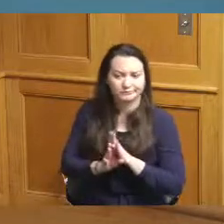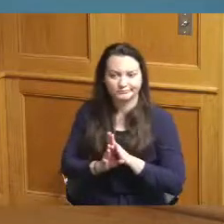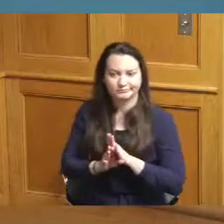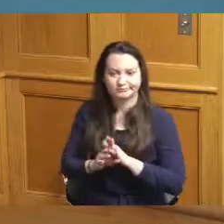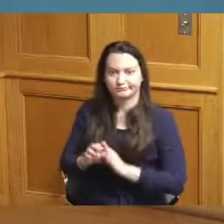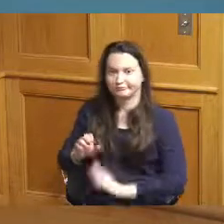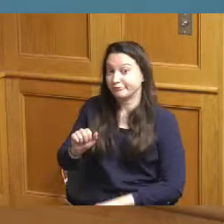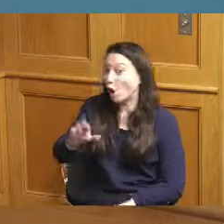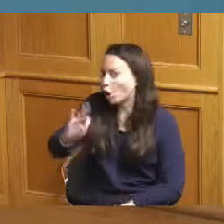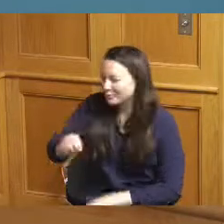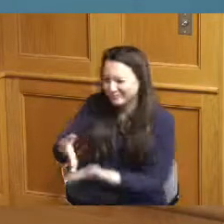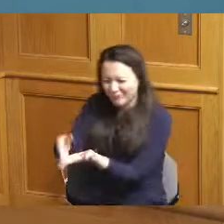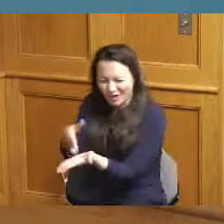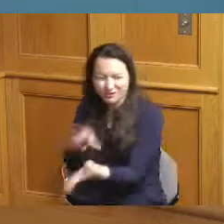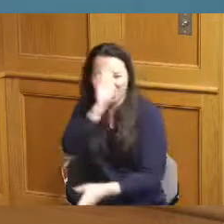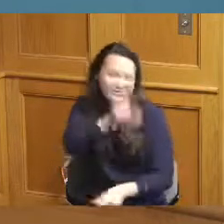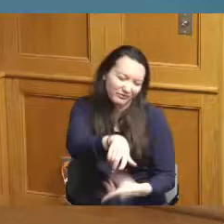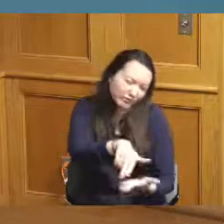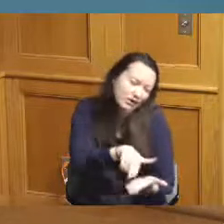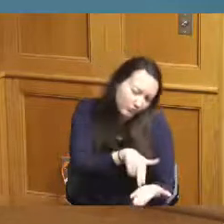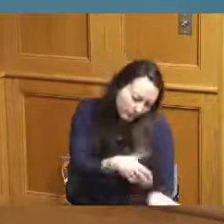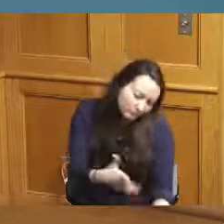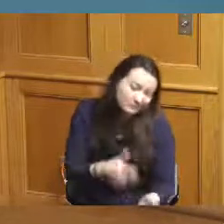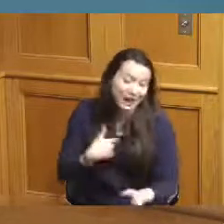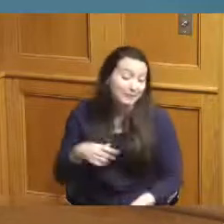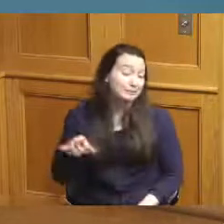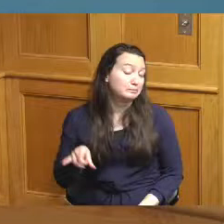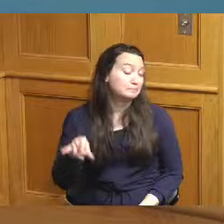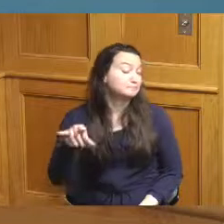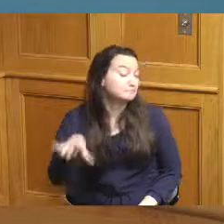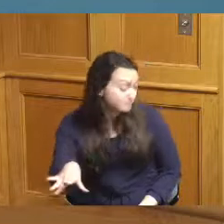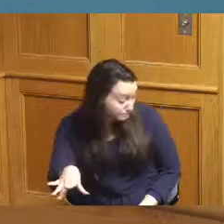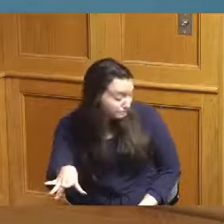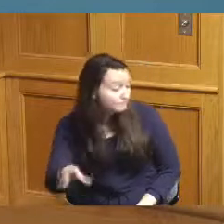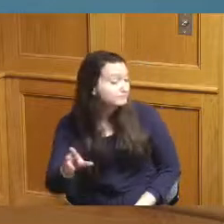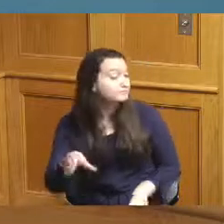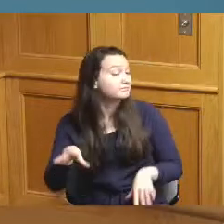of course you have the contract so I want to put that on the table and on the record again I'm